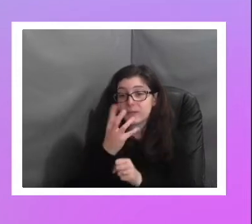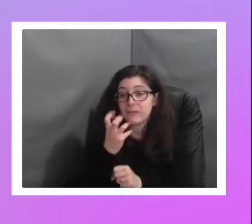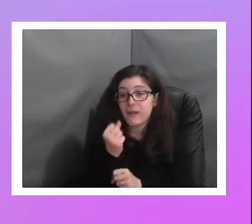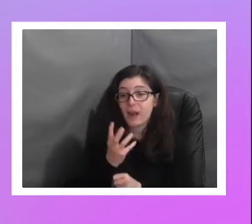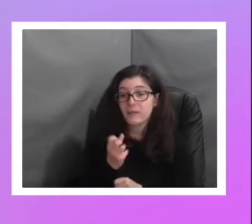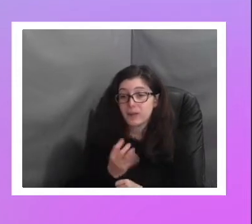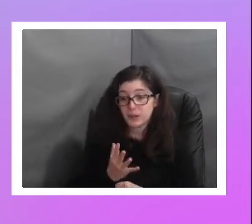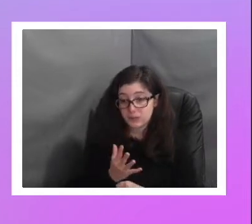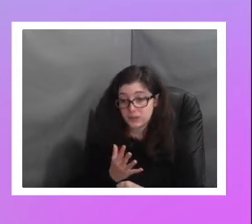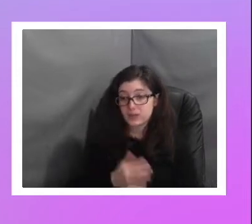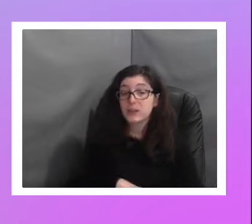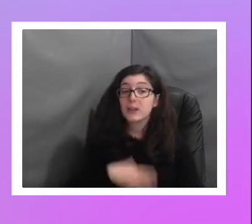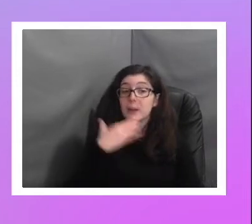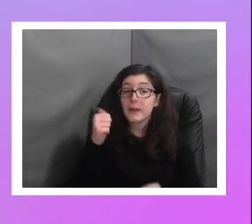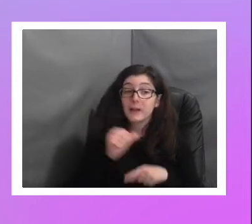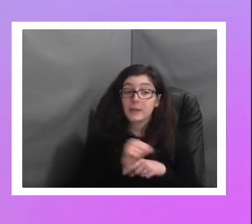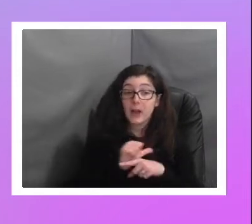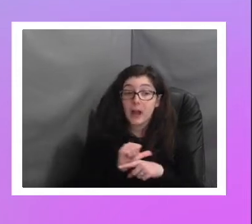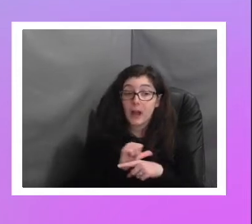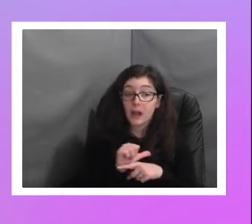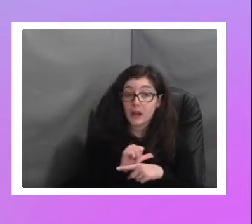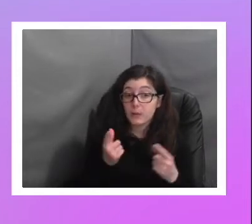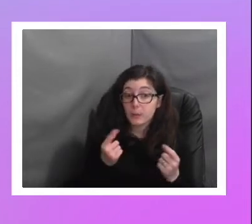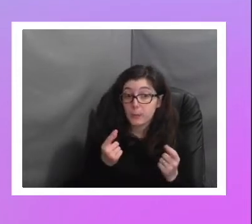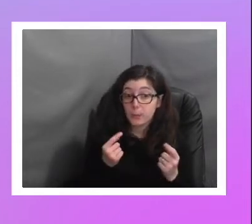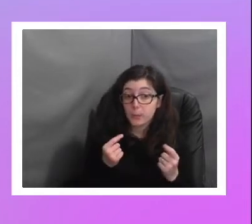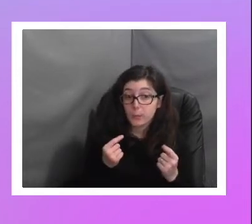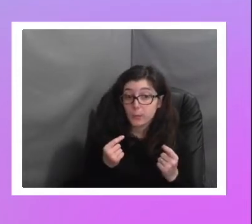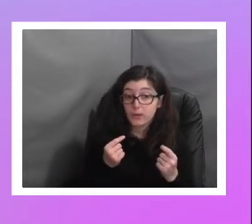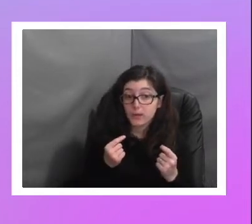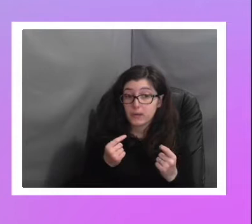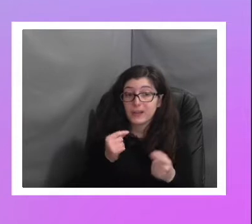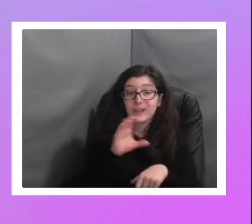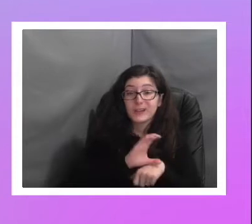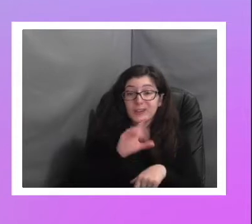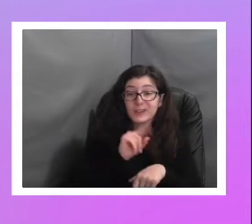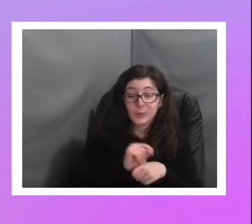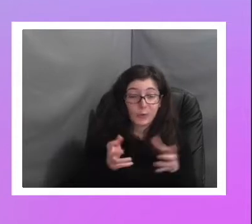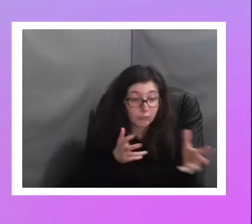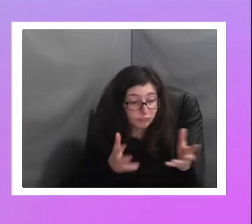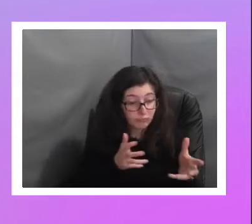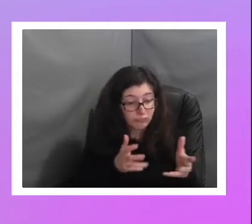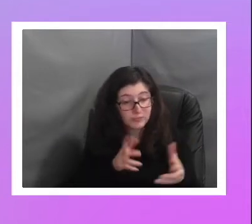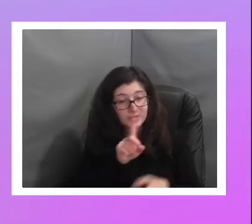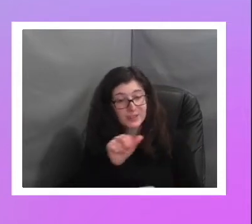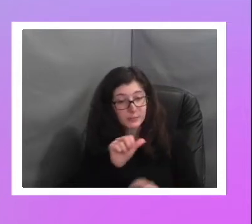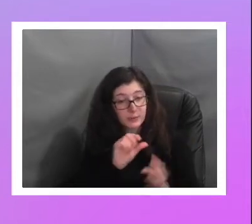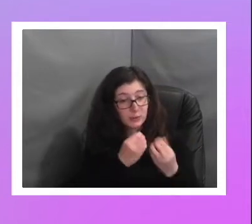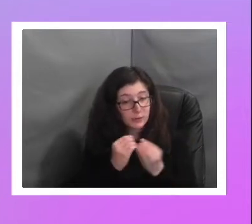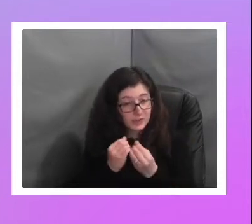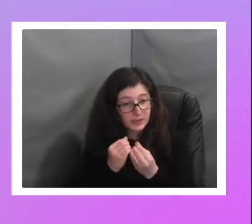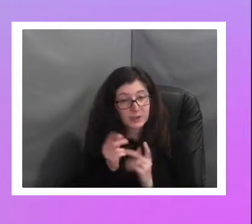Now, best practices for how to do this include consulting with disability organizations and people with disabilities,